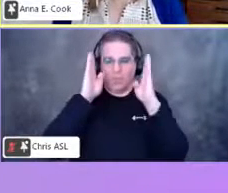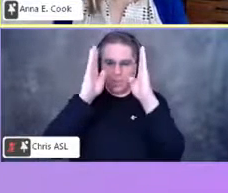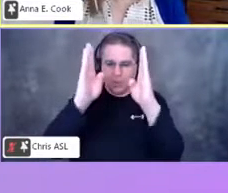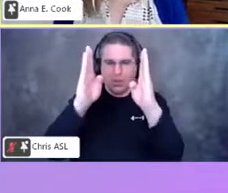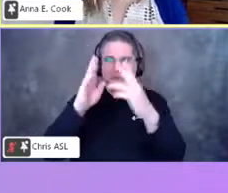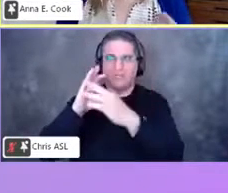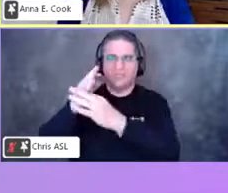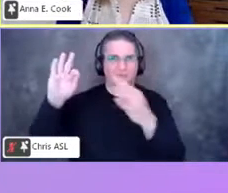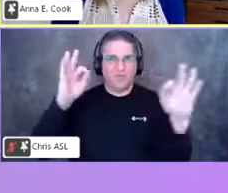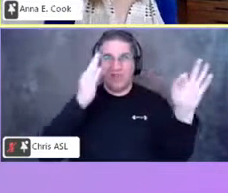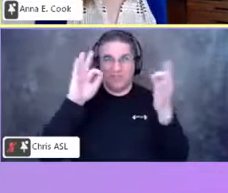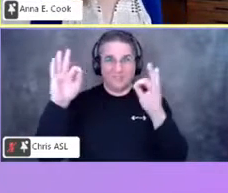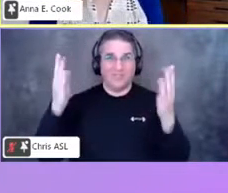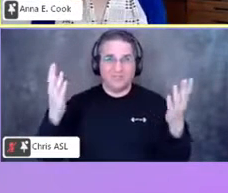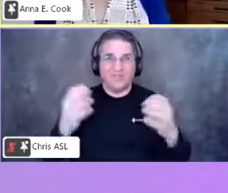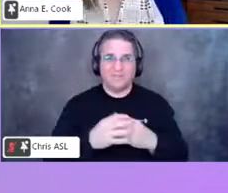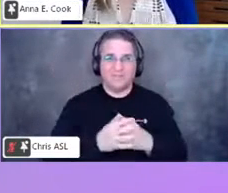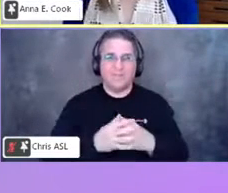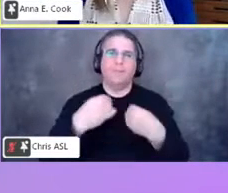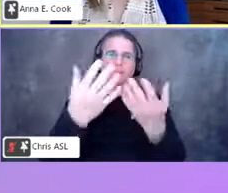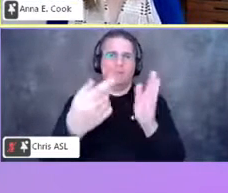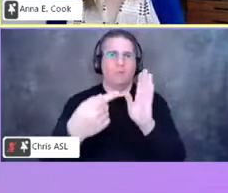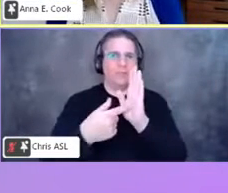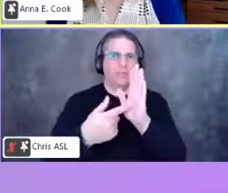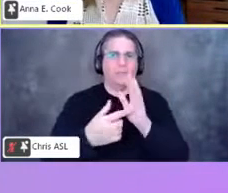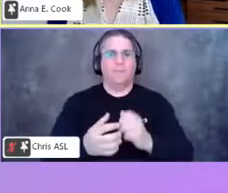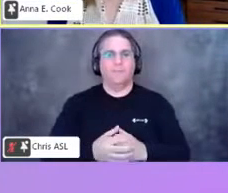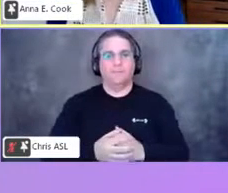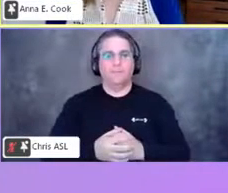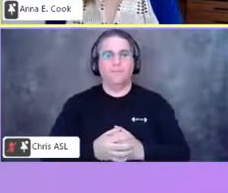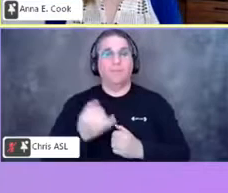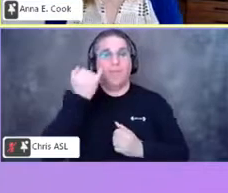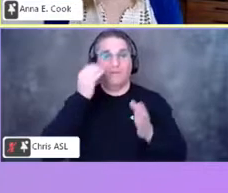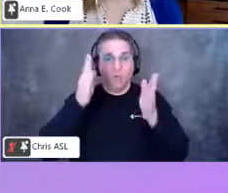now for example how would someone approach focusing on a project